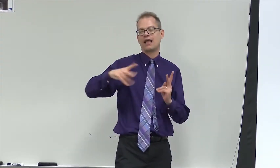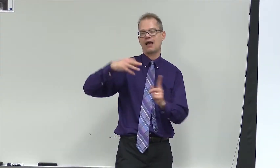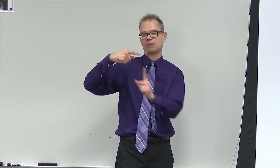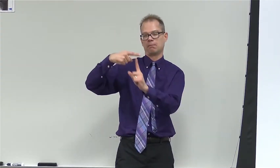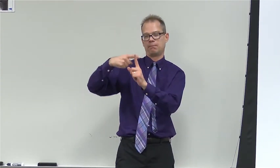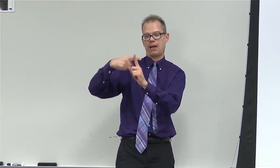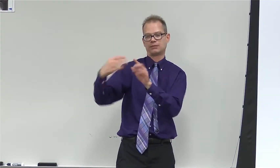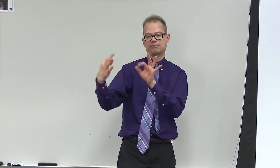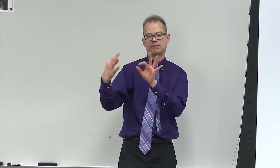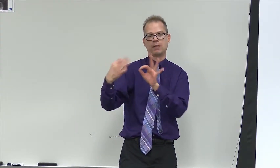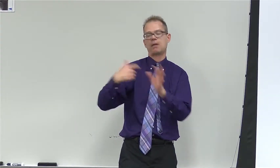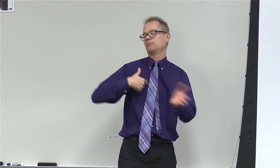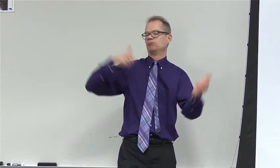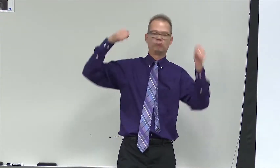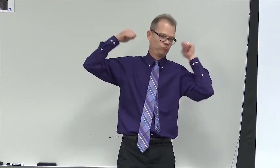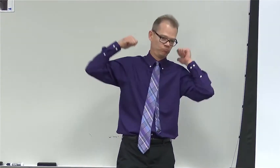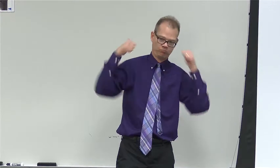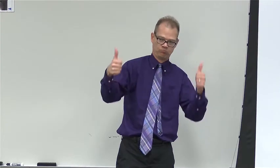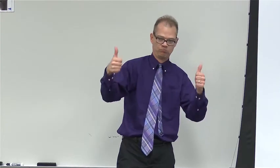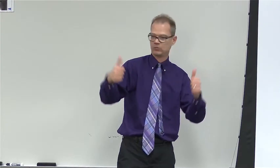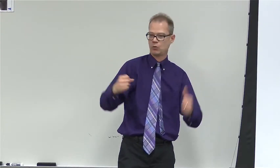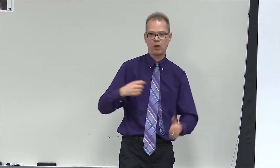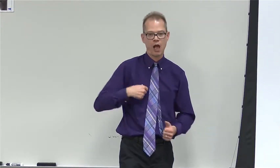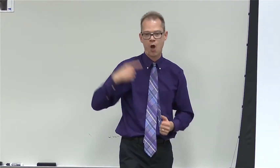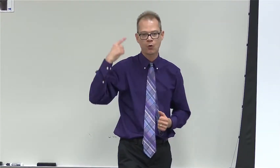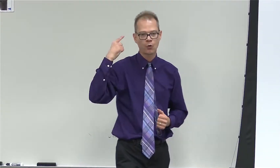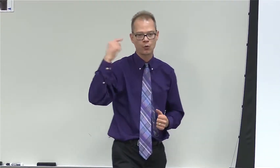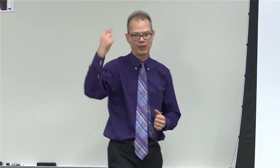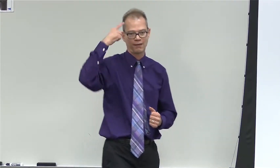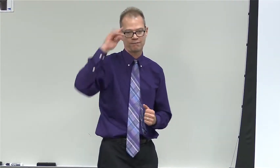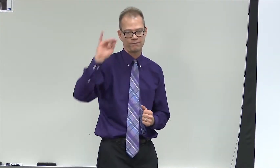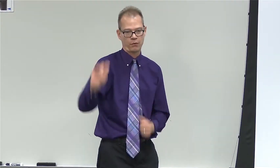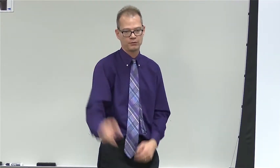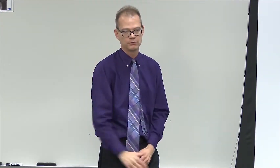So getting that type of positive feedback really cemented it for me.